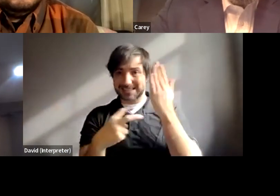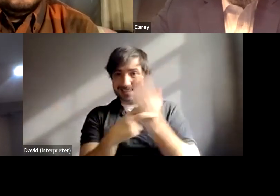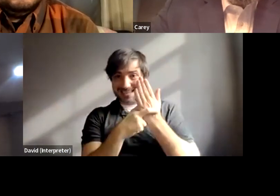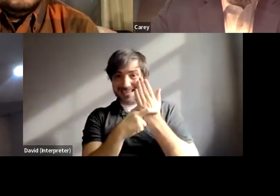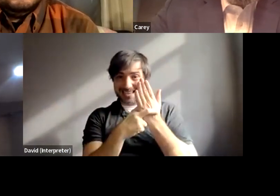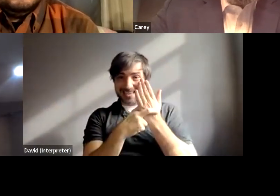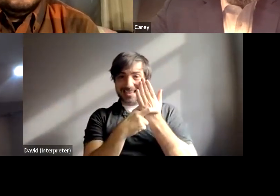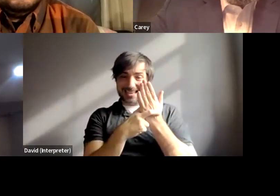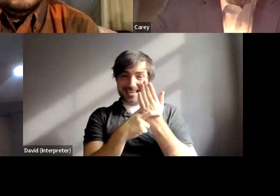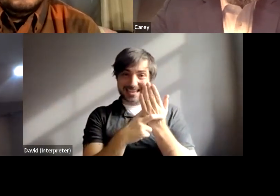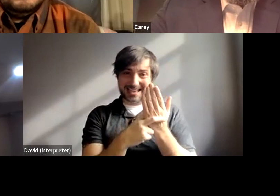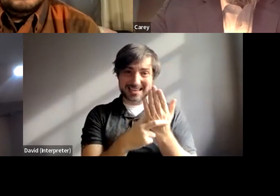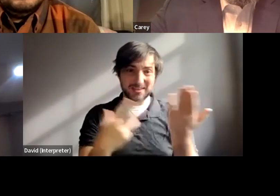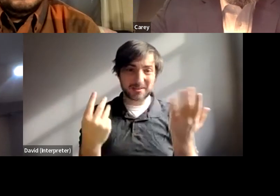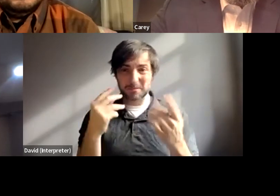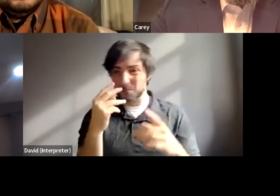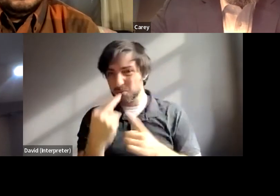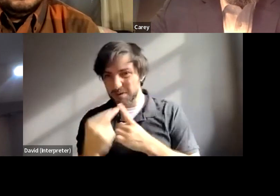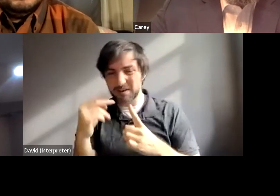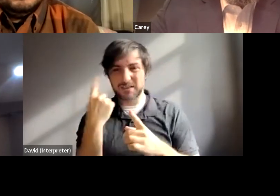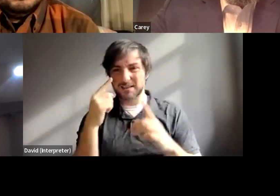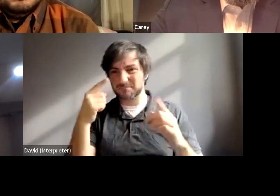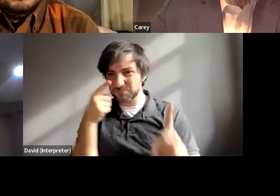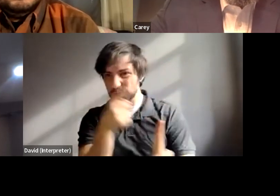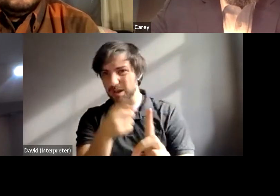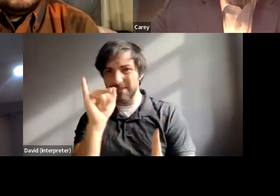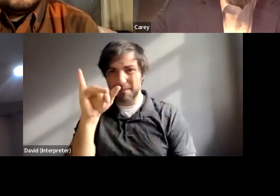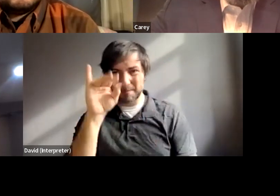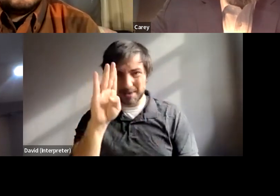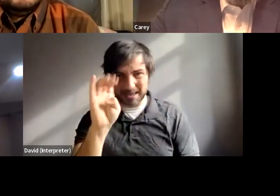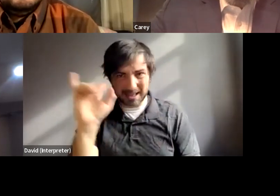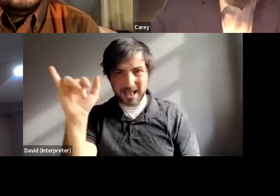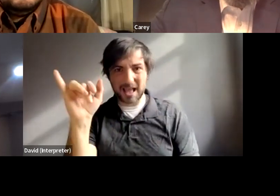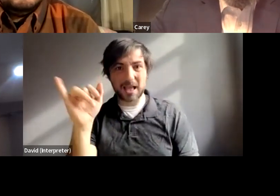community. That's a good thing I'll make a note about